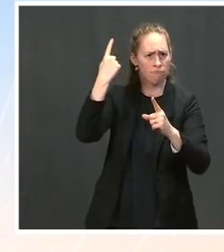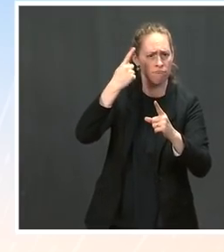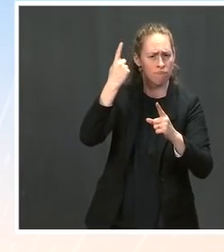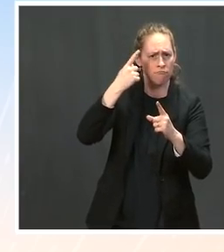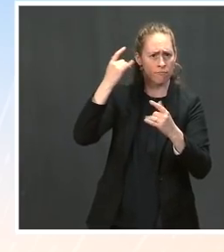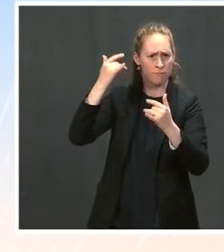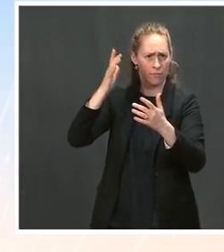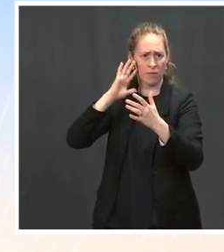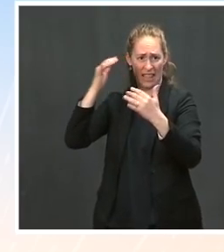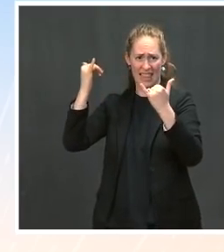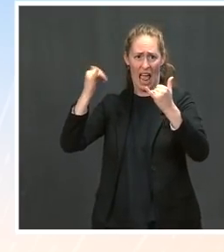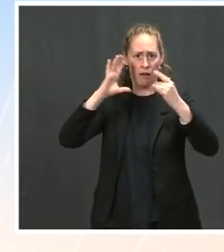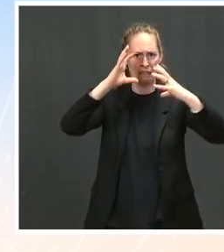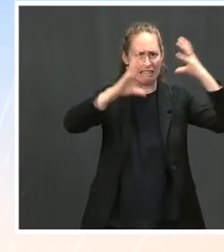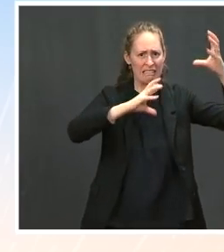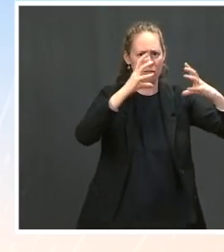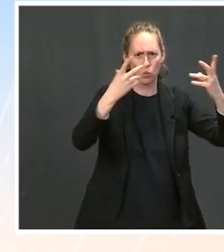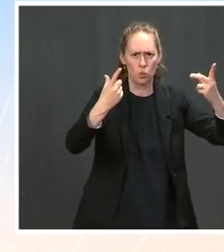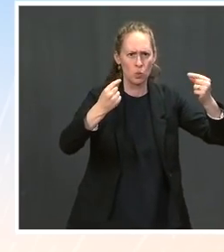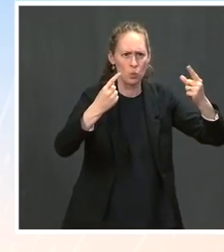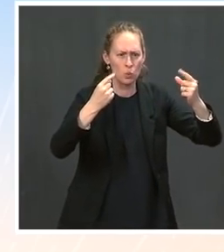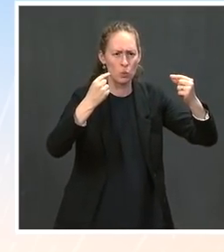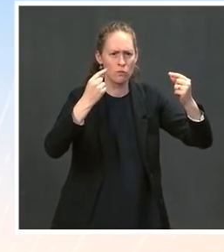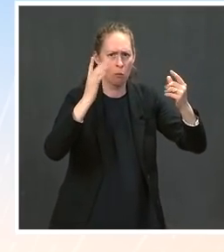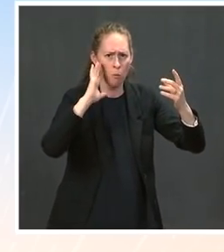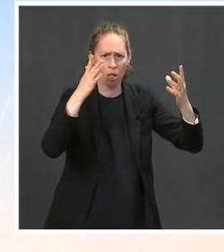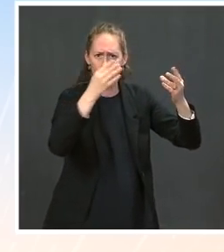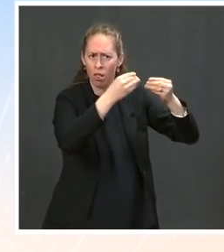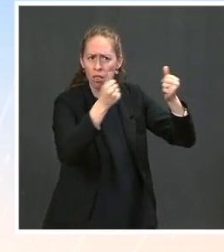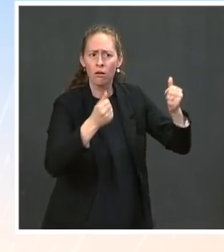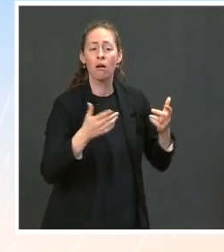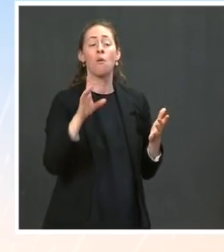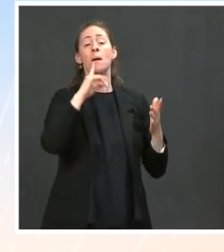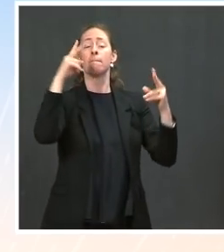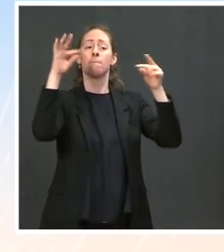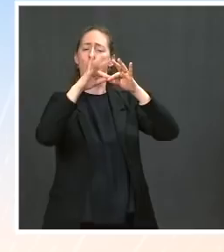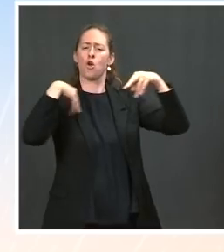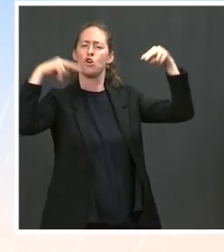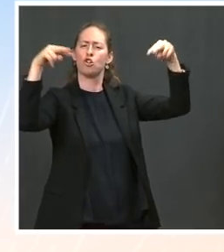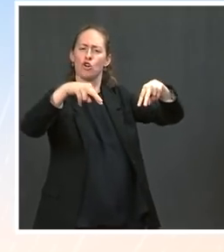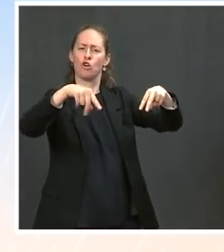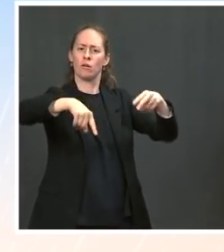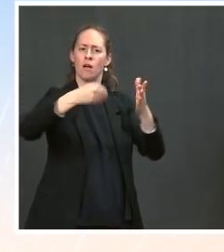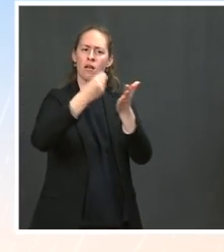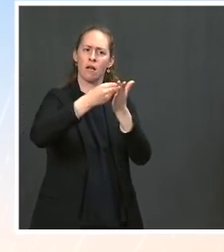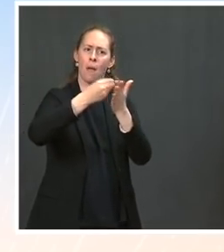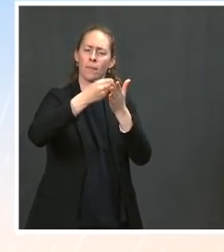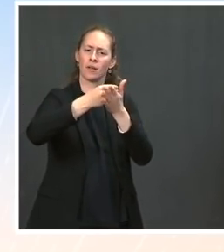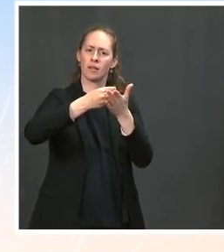Ms. Psaki: Well, I think it's important for any large economy and developed nation to participate in a climate summit